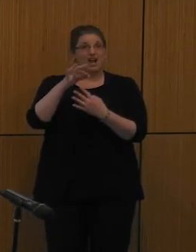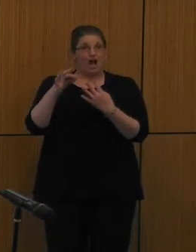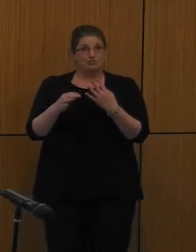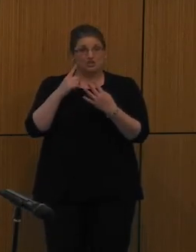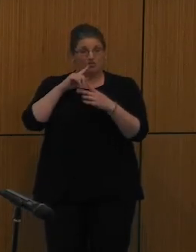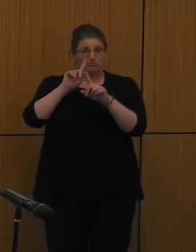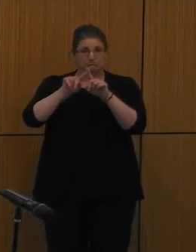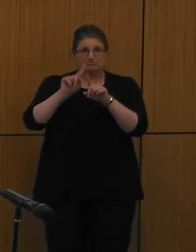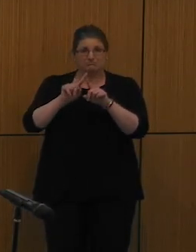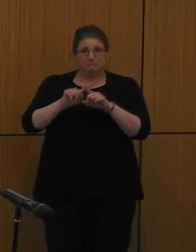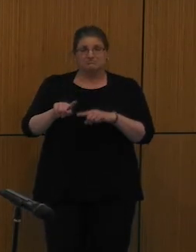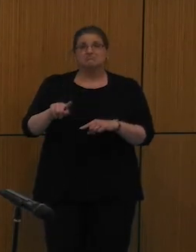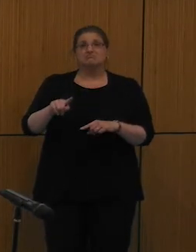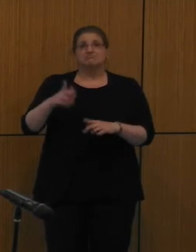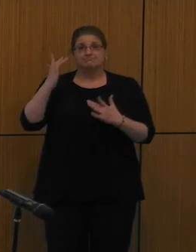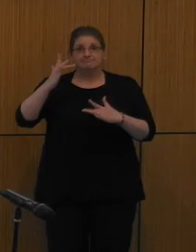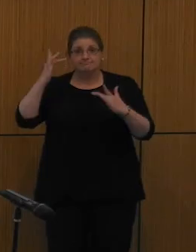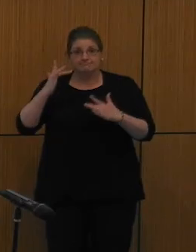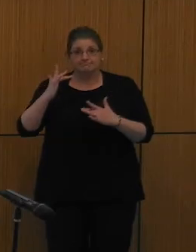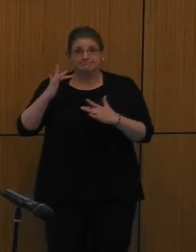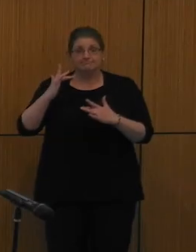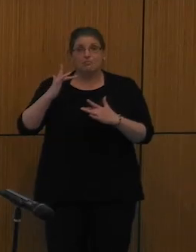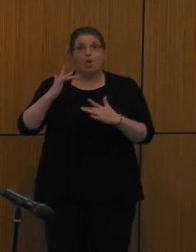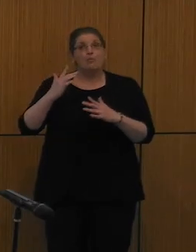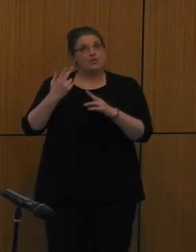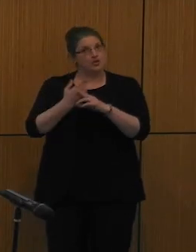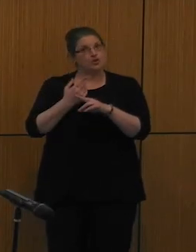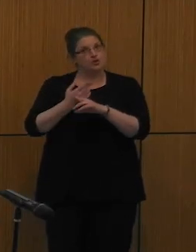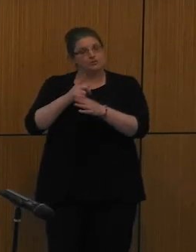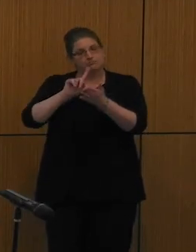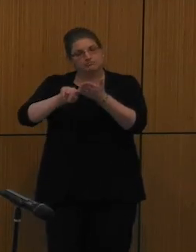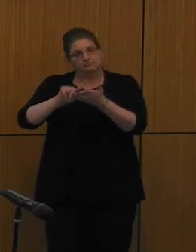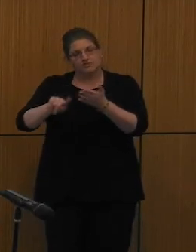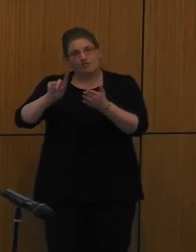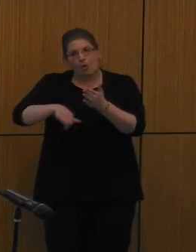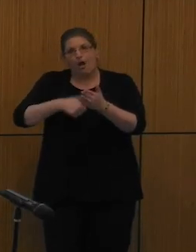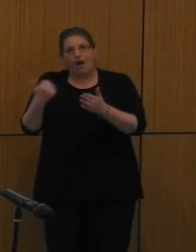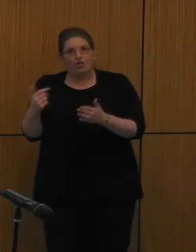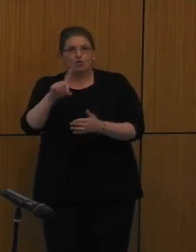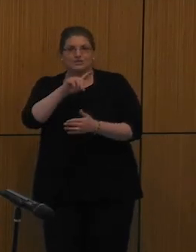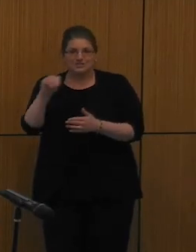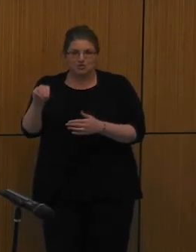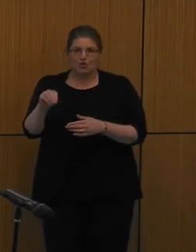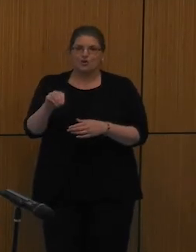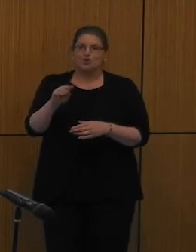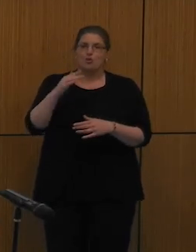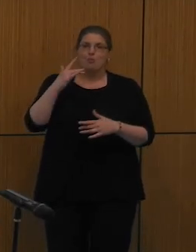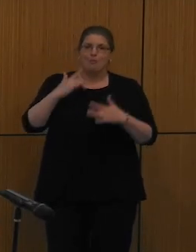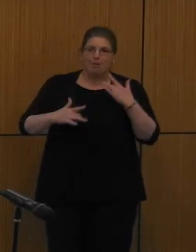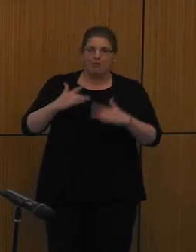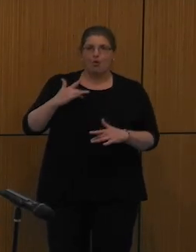It is also being explored in other disorders like inflammatory bowel disease, bipolar disorder Alzheimer's Parkinson's